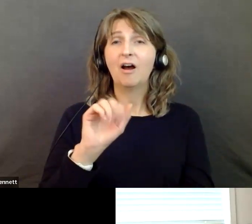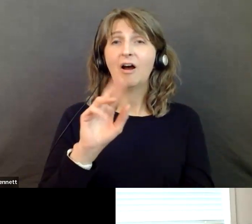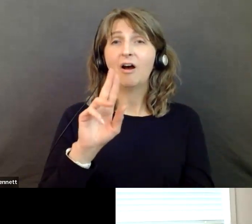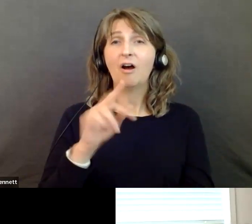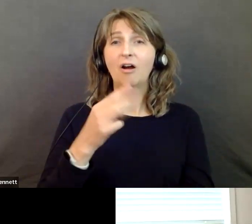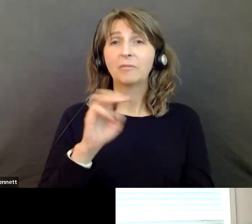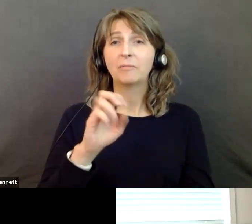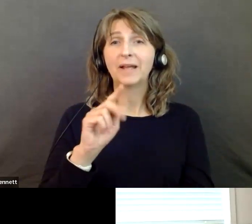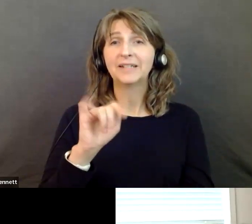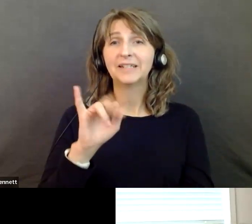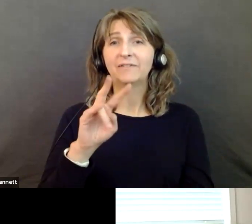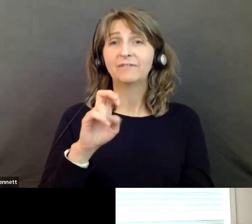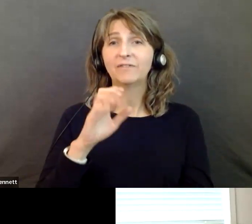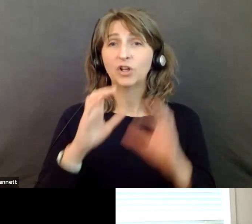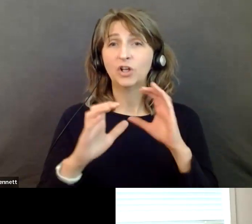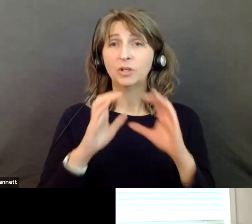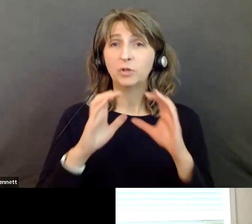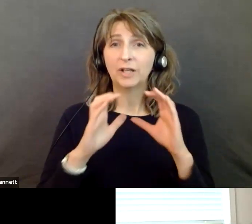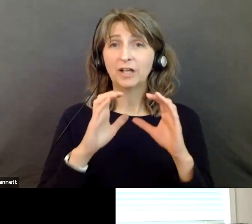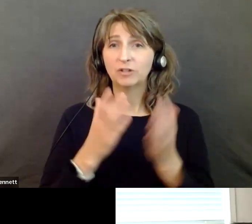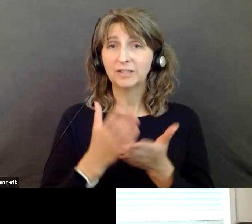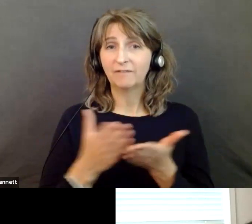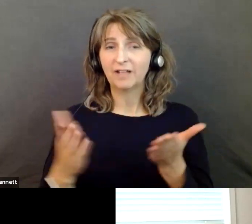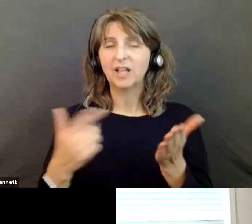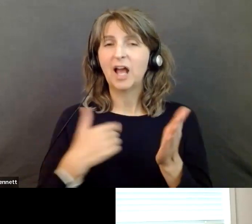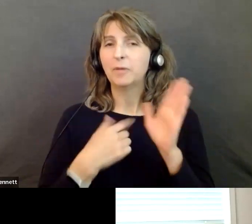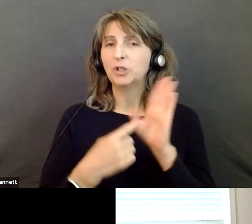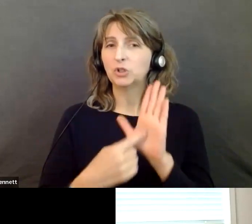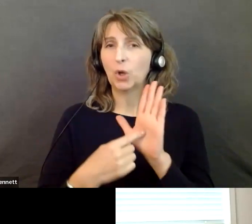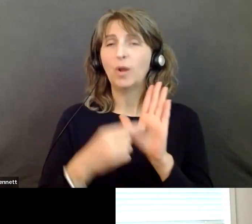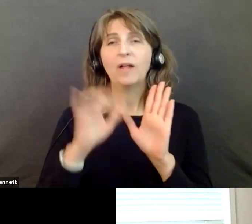I'm not saying this is the only one, but I'm just going to show one, right?